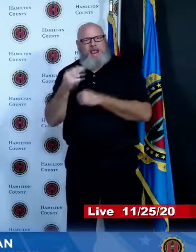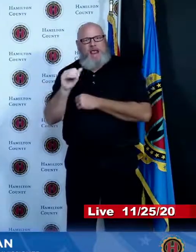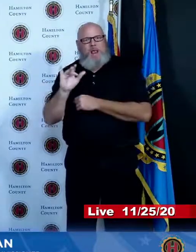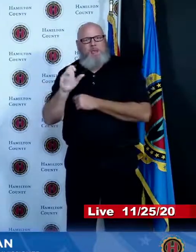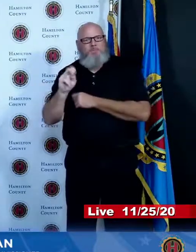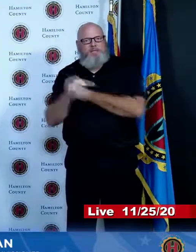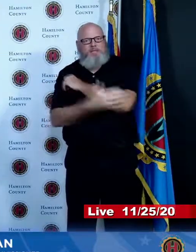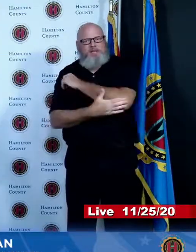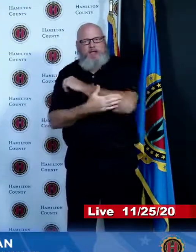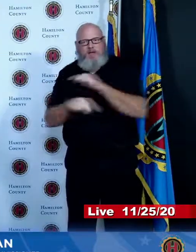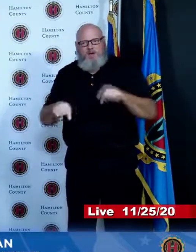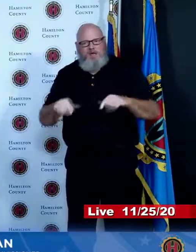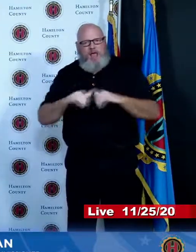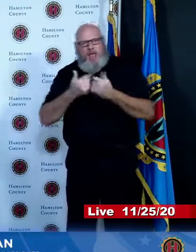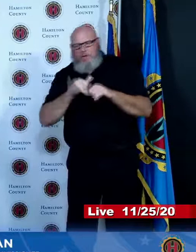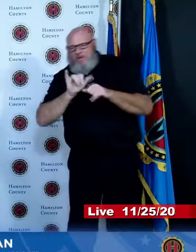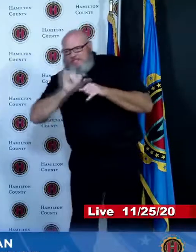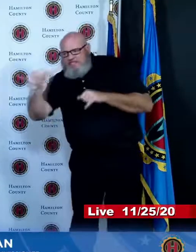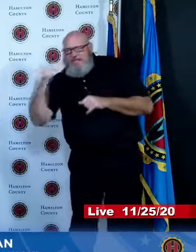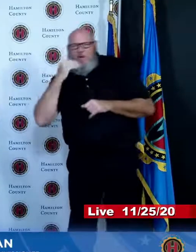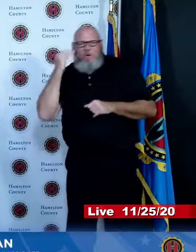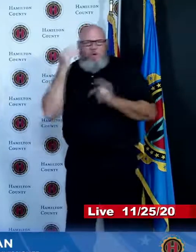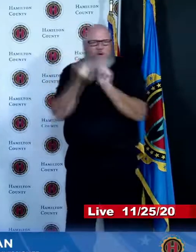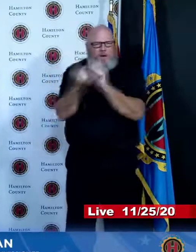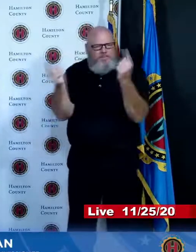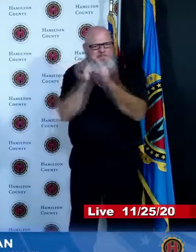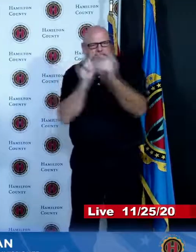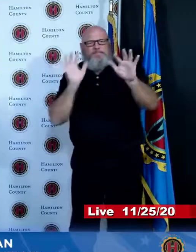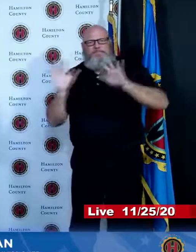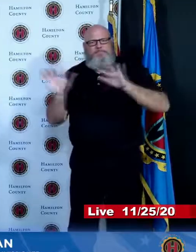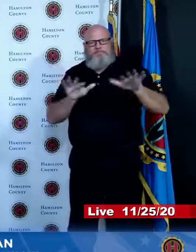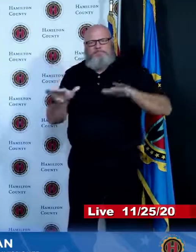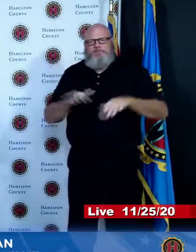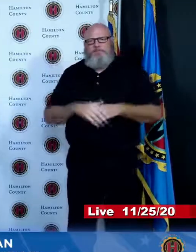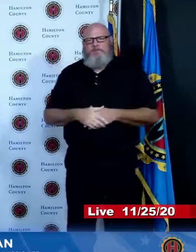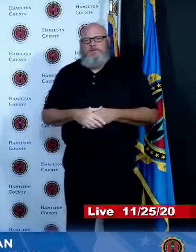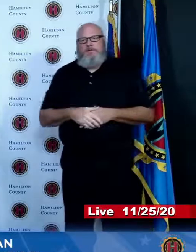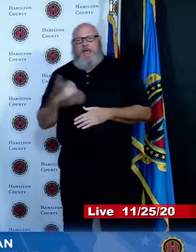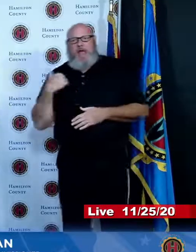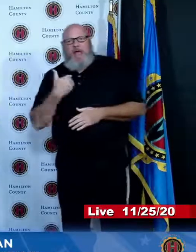and the advisory is not asking us to quit working or quit going to school but it is a reminder that